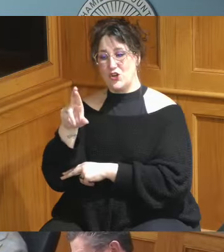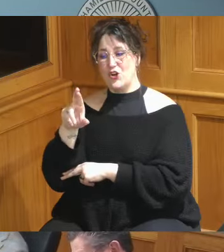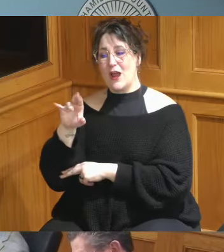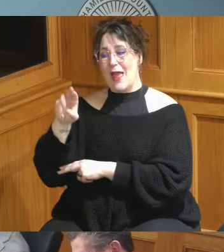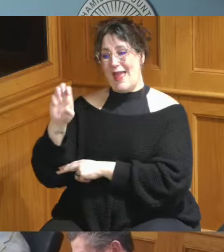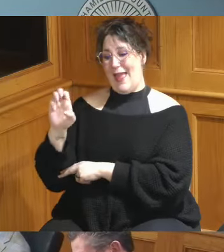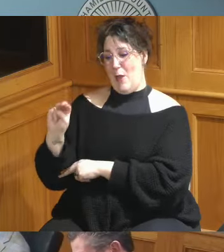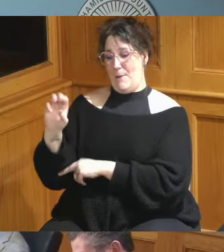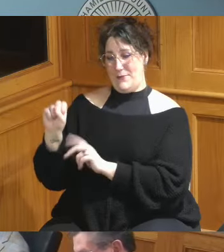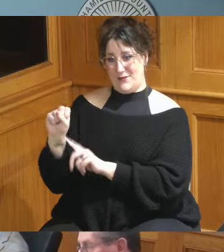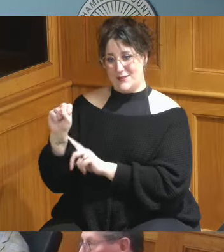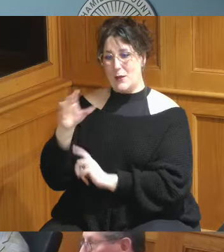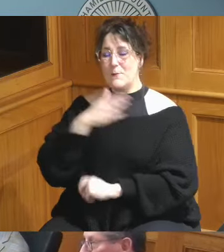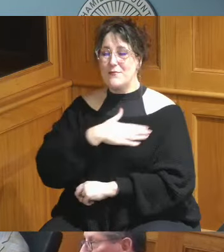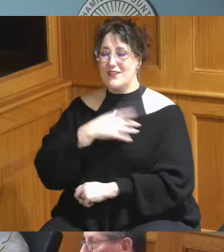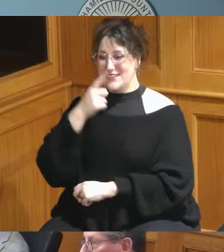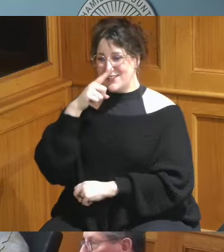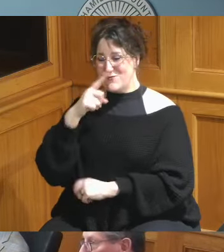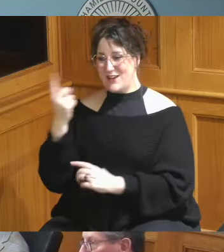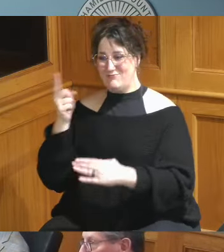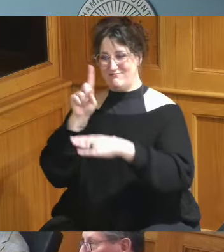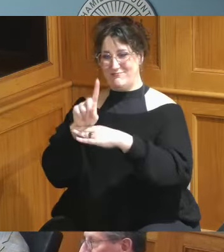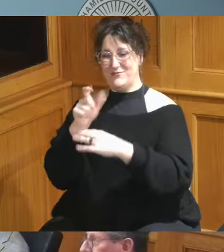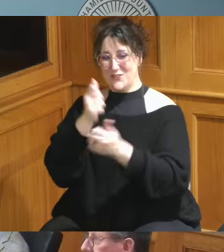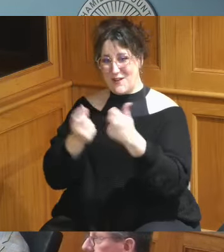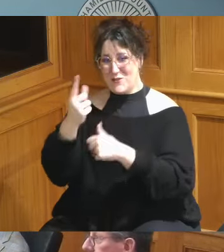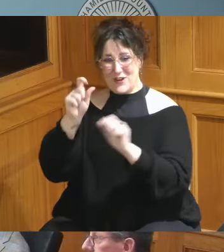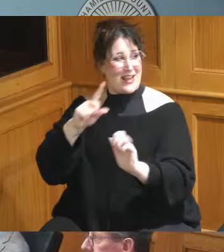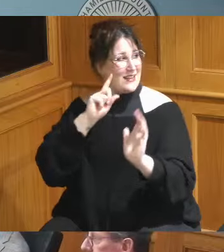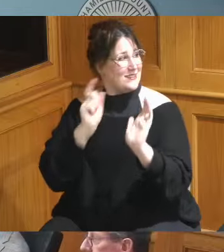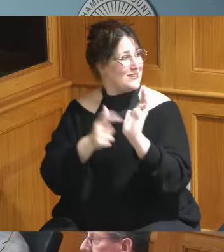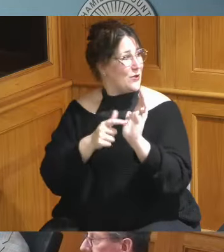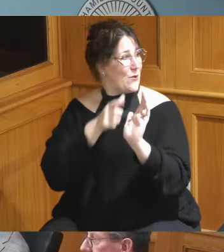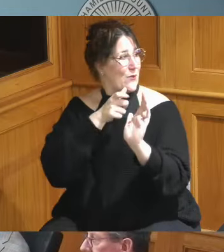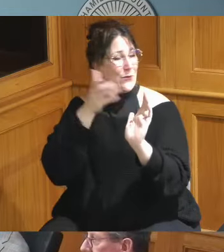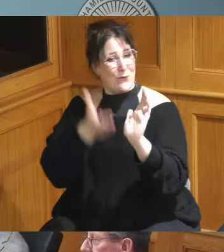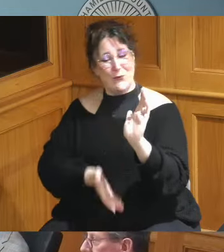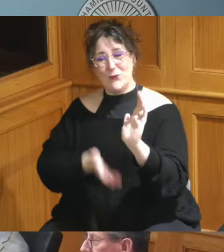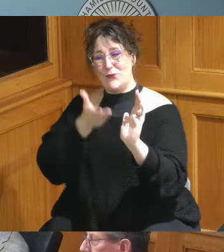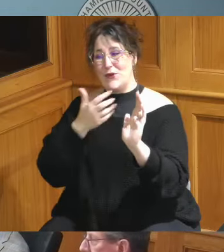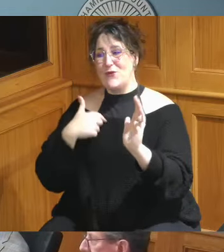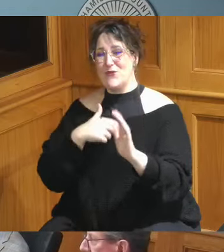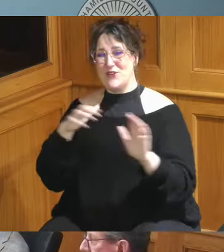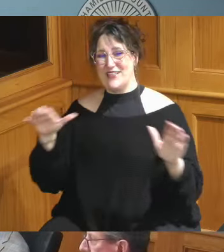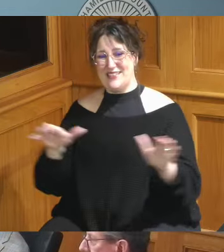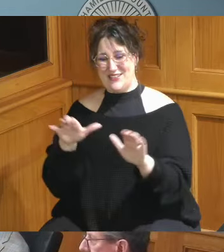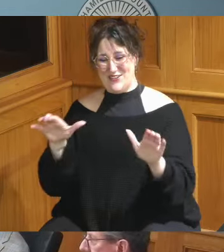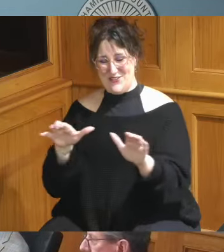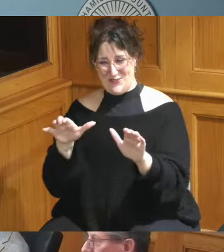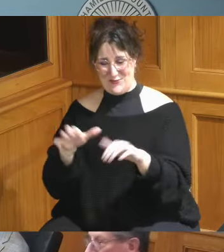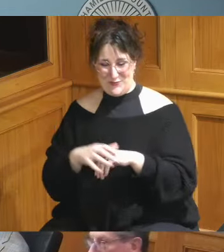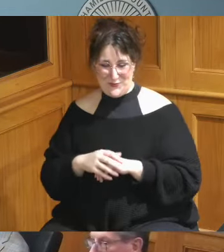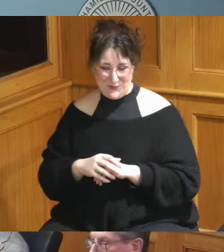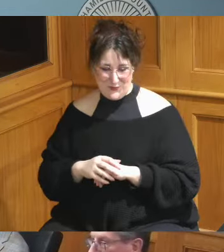would you please come to the podium so everyone can see you as we do this proclamation. I just